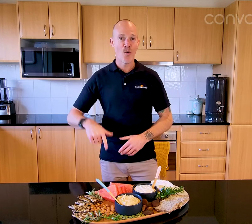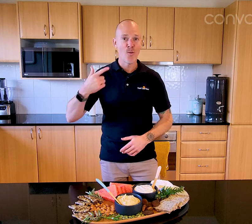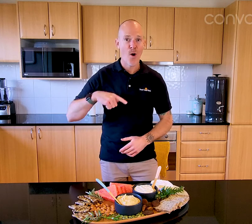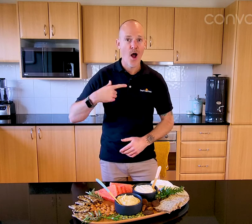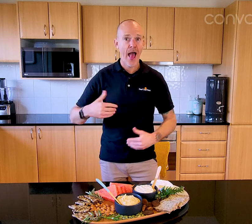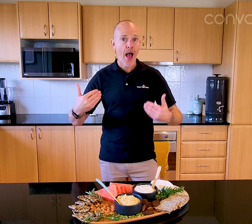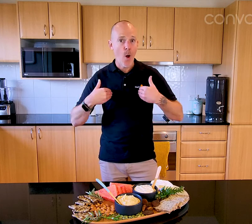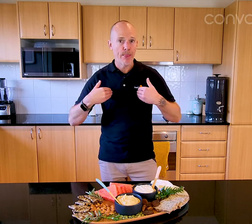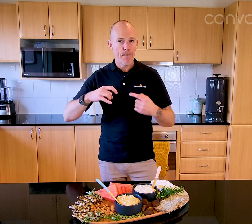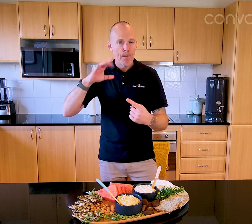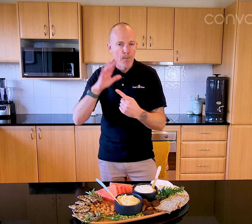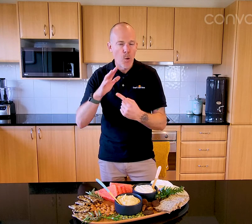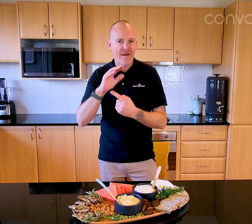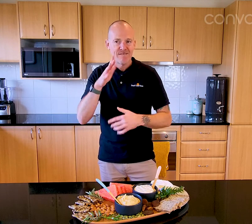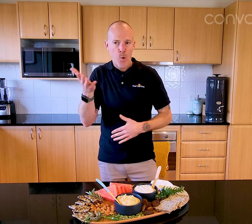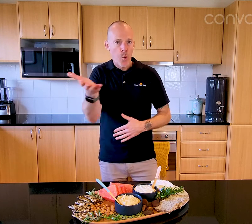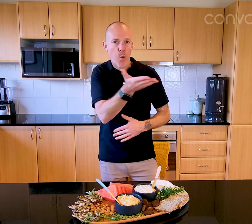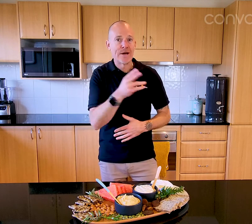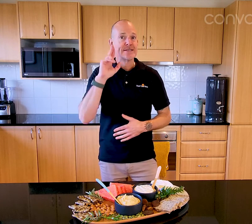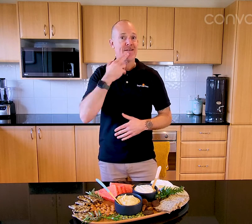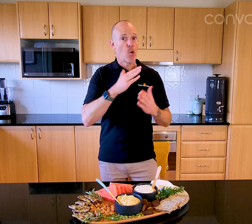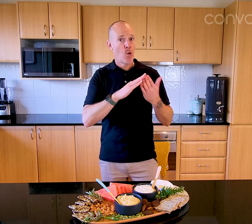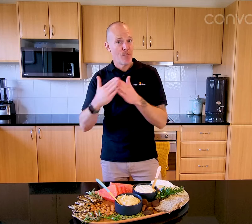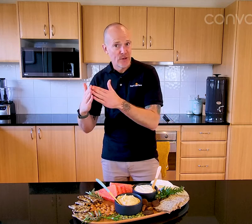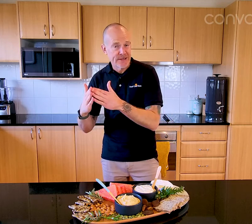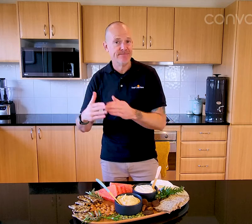Knowledge about good health is important for Deaf people.